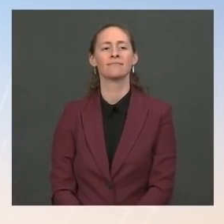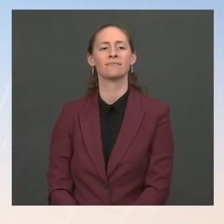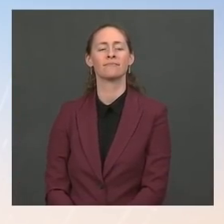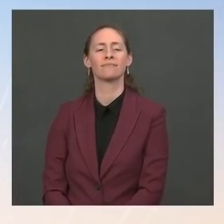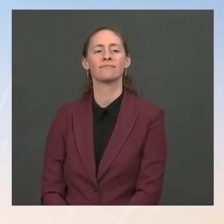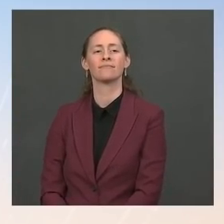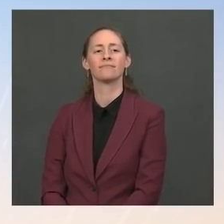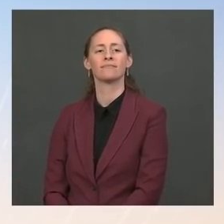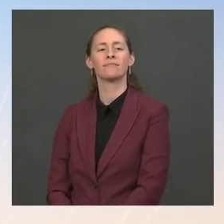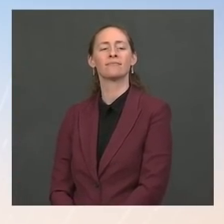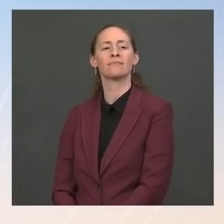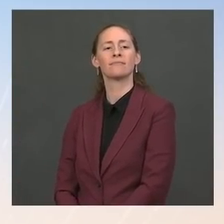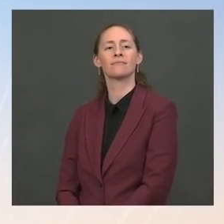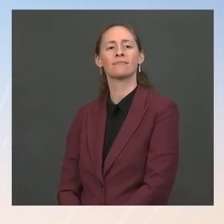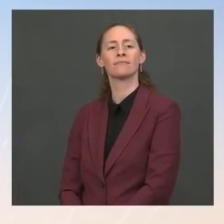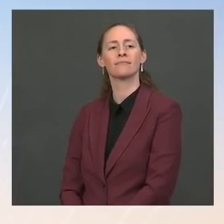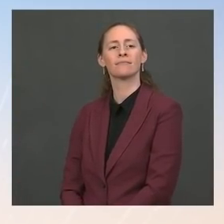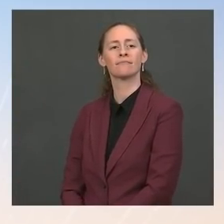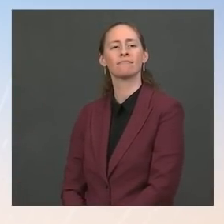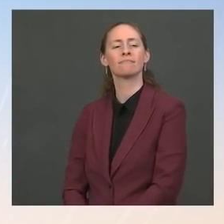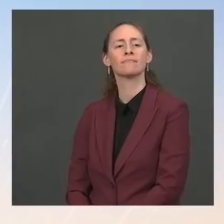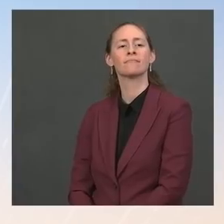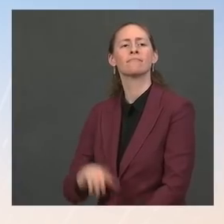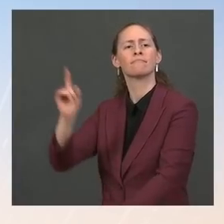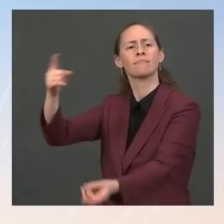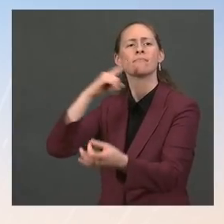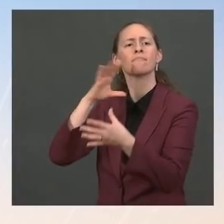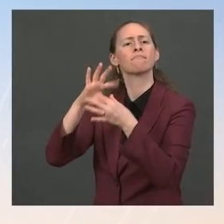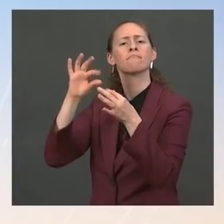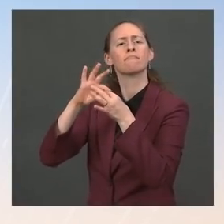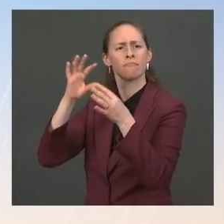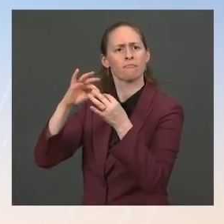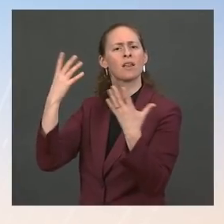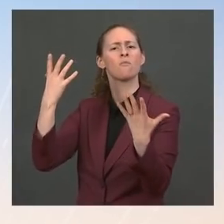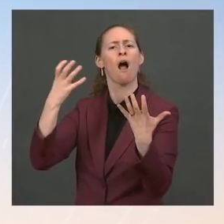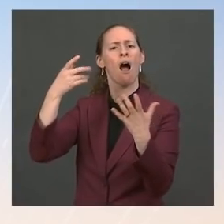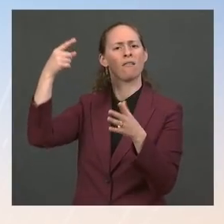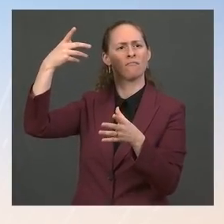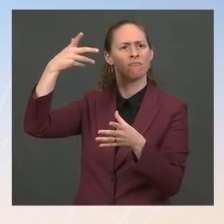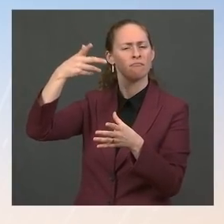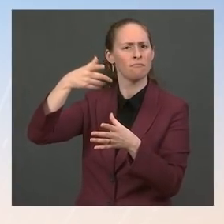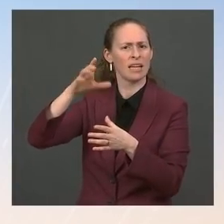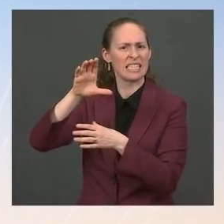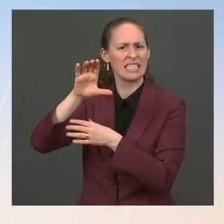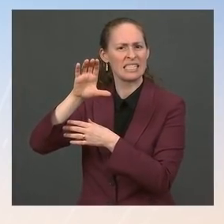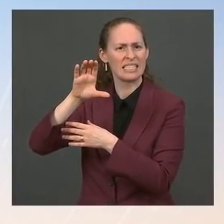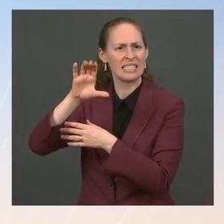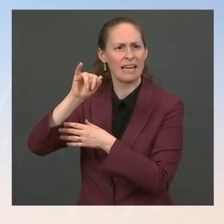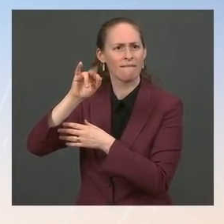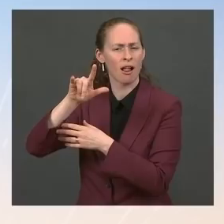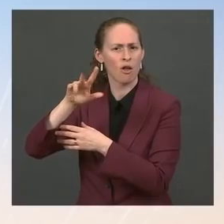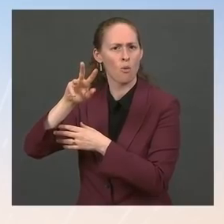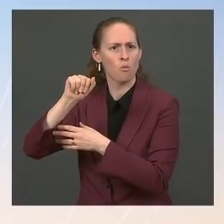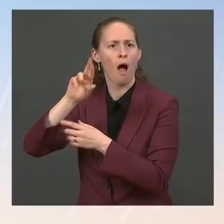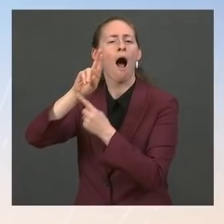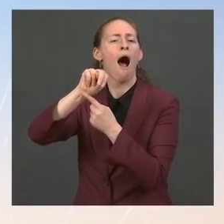Or how does he react to the stuff he sees out there when it is one of his primary promises or desires to help bring Americans together? Ms. Psaki: Well, it takes two to move